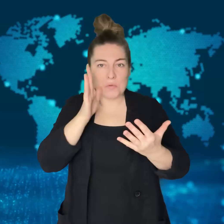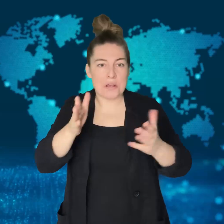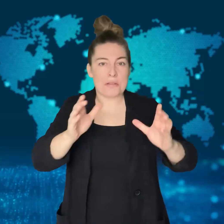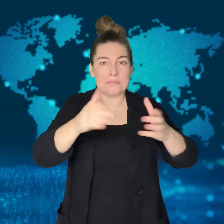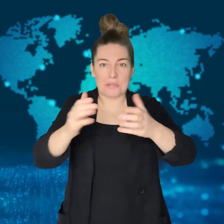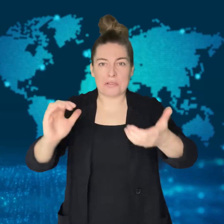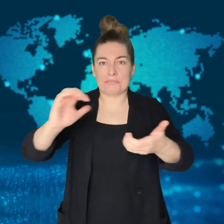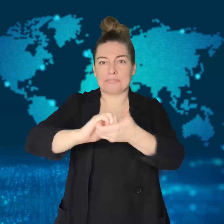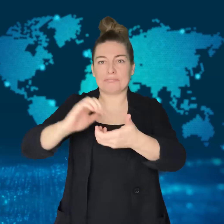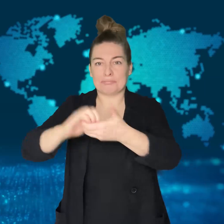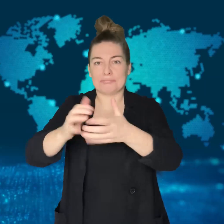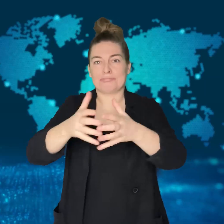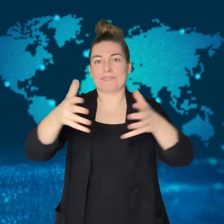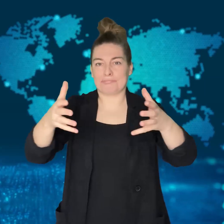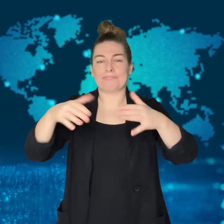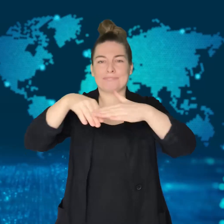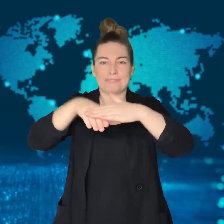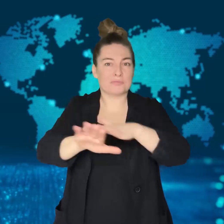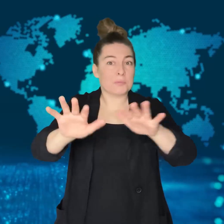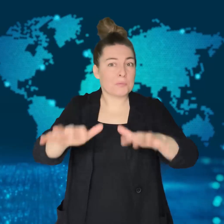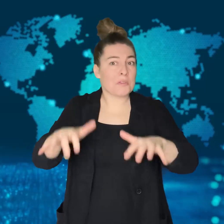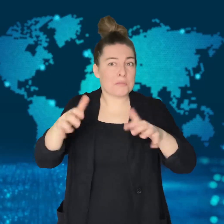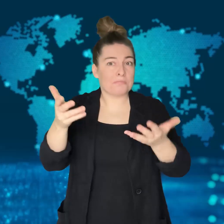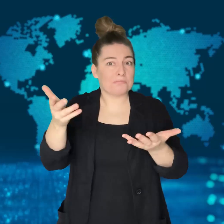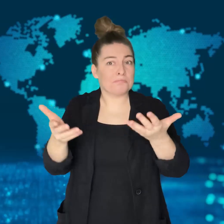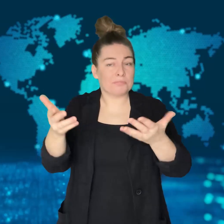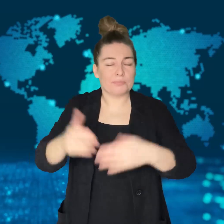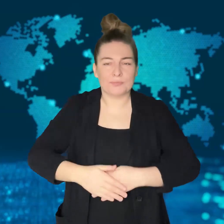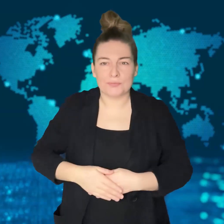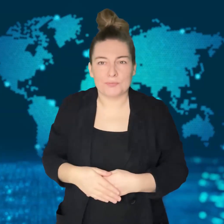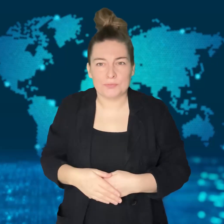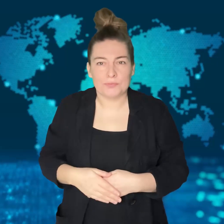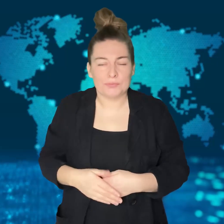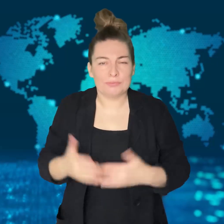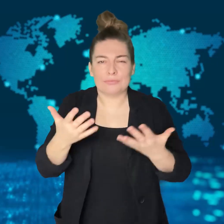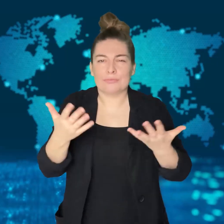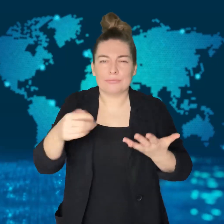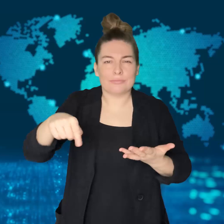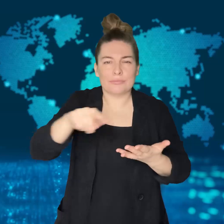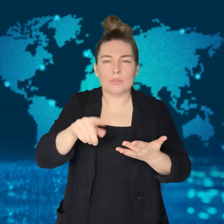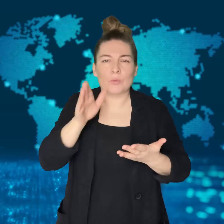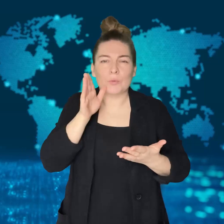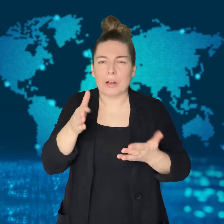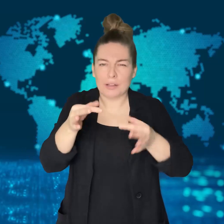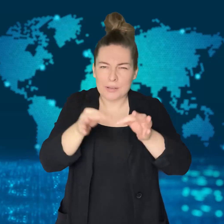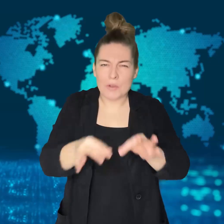form a ruling coalition.